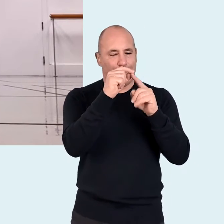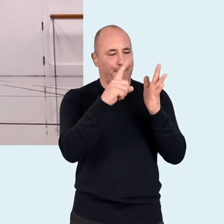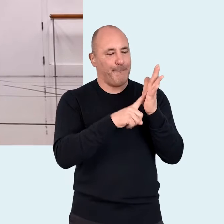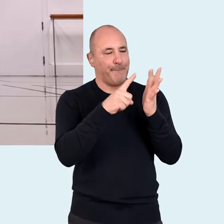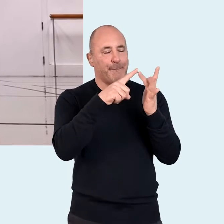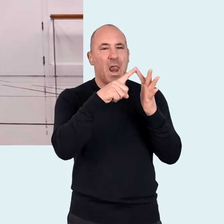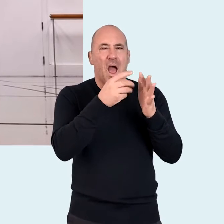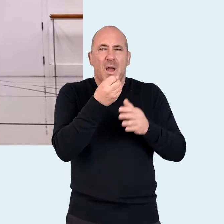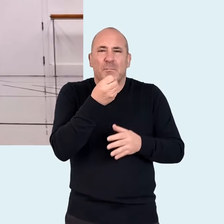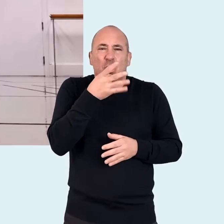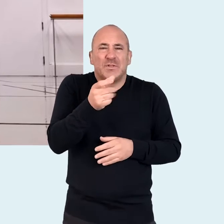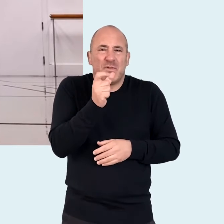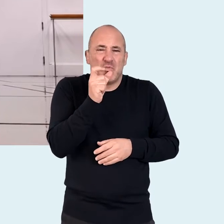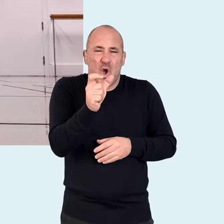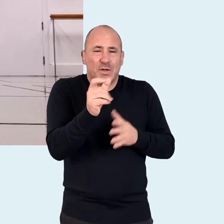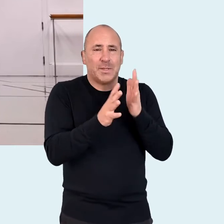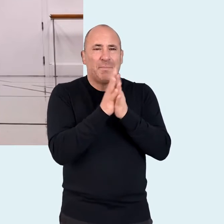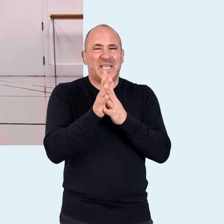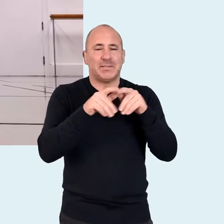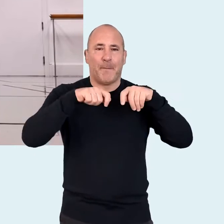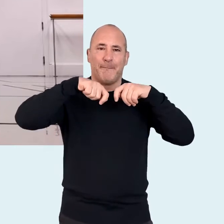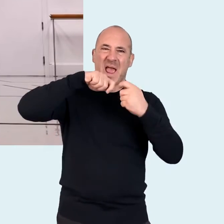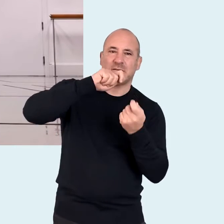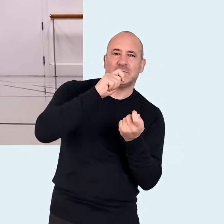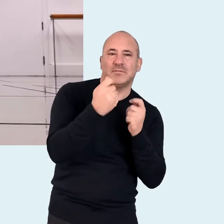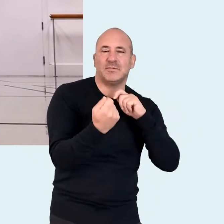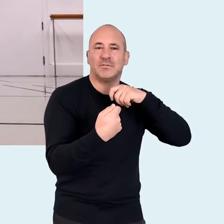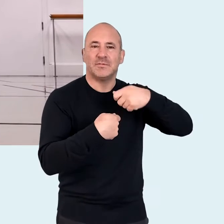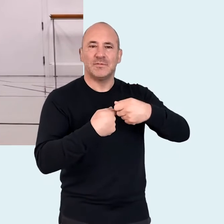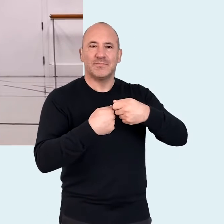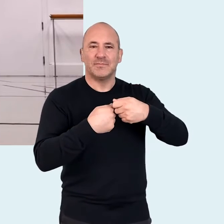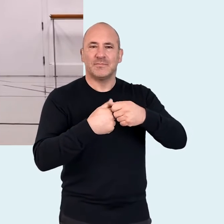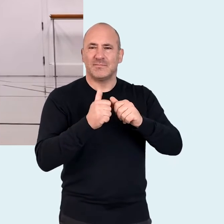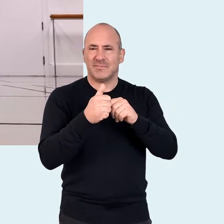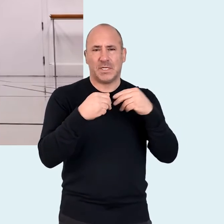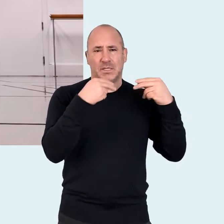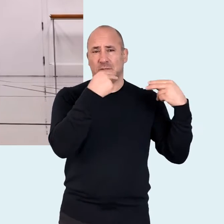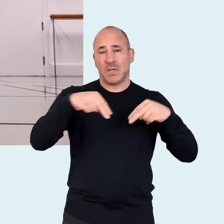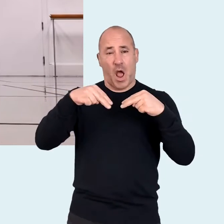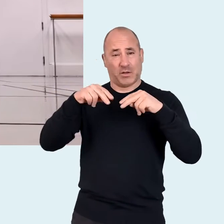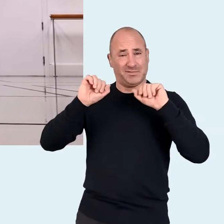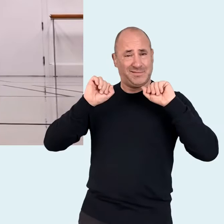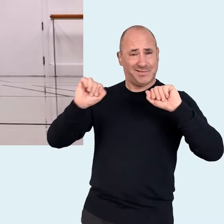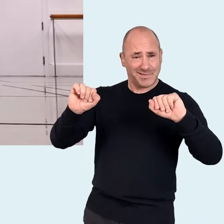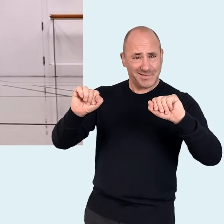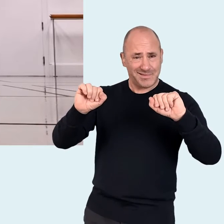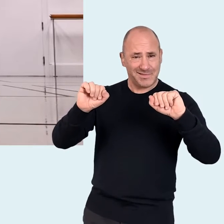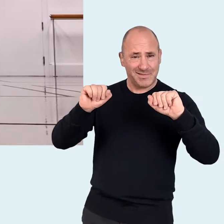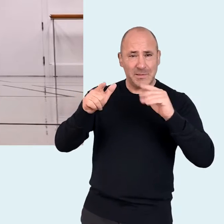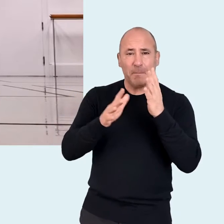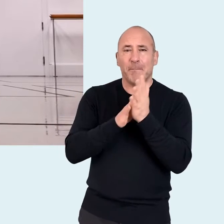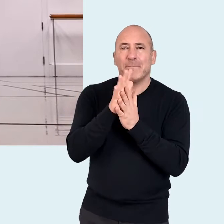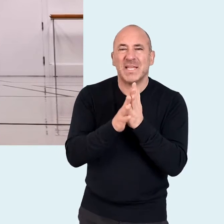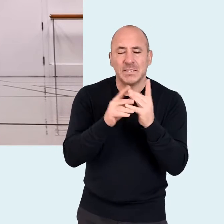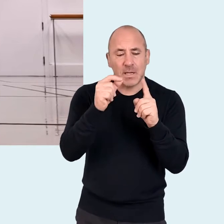Plié is a wonderful descriptive word: to bend. But in the dance world, we've kind of